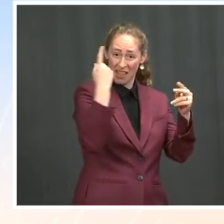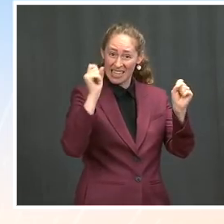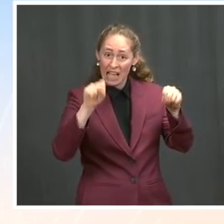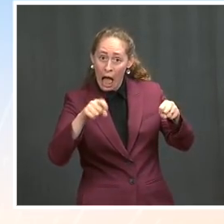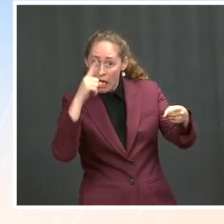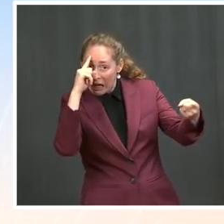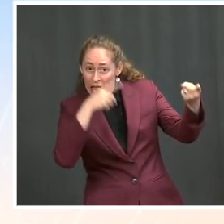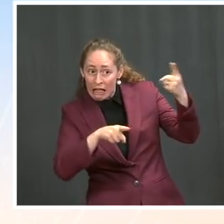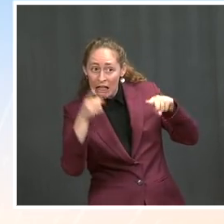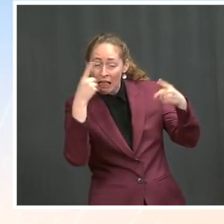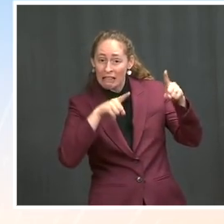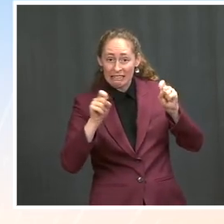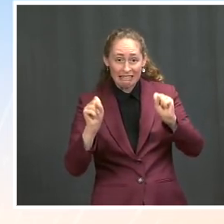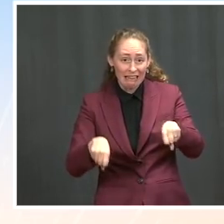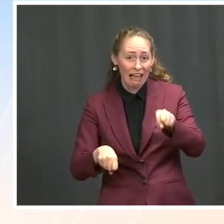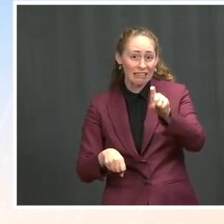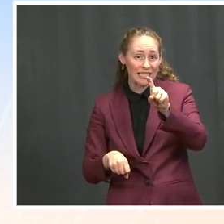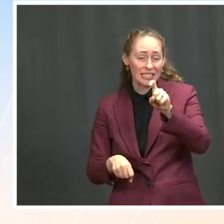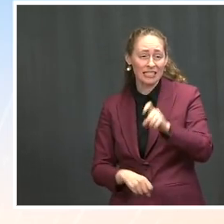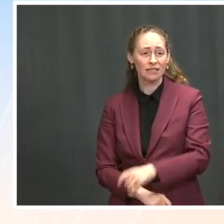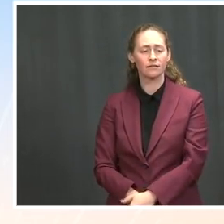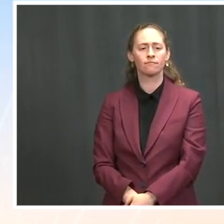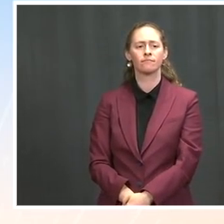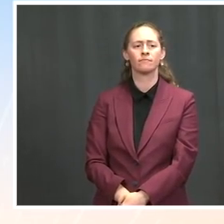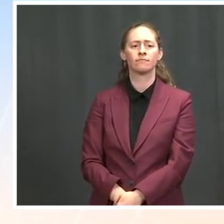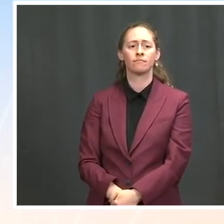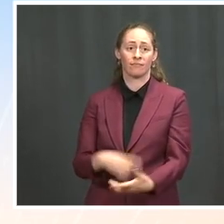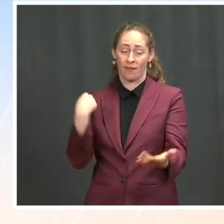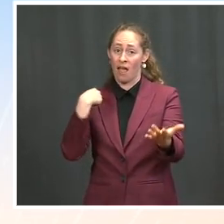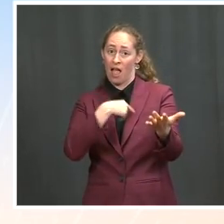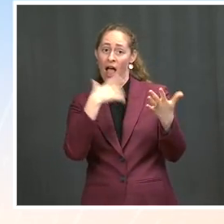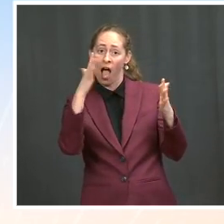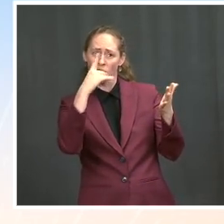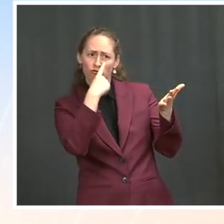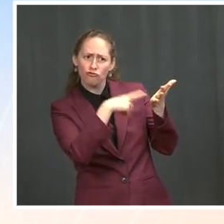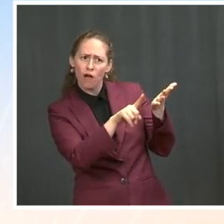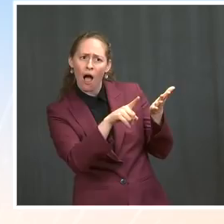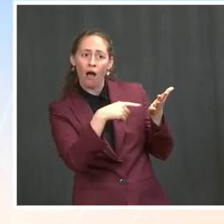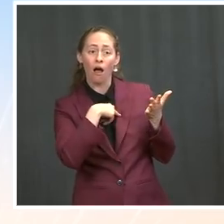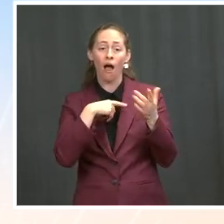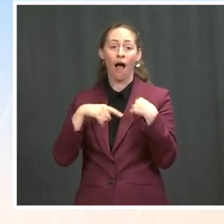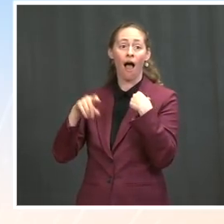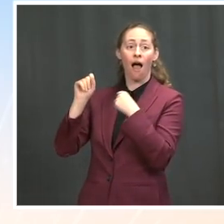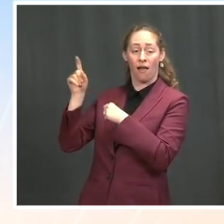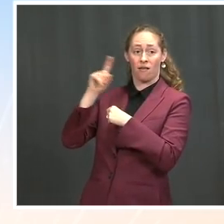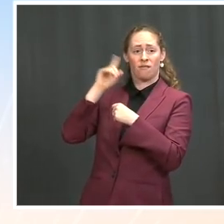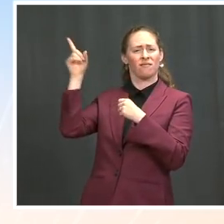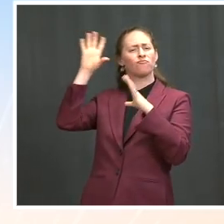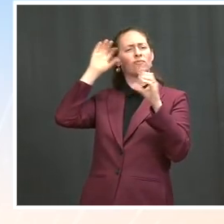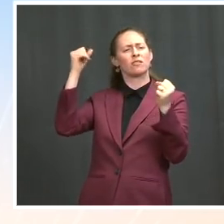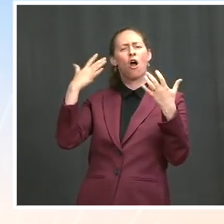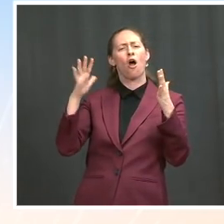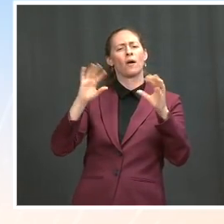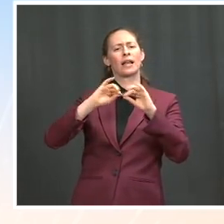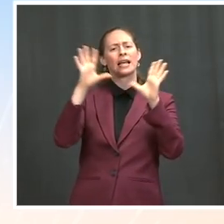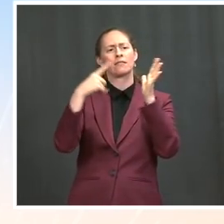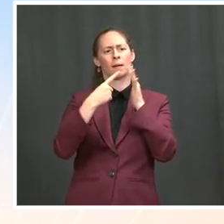Ms. Psaki: Well, again, last I checked, the proposal the President put forward in his initial proposal -- that has been a part of this discussion